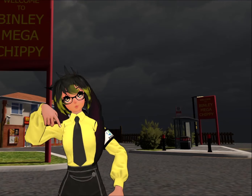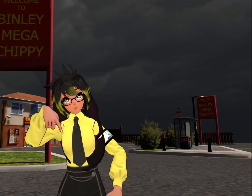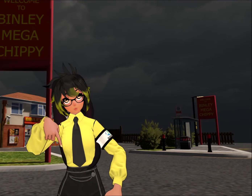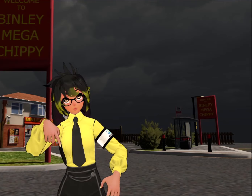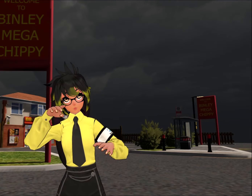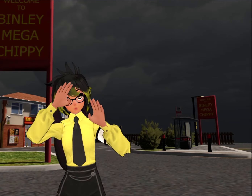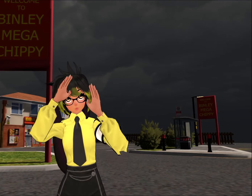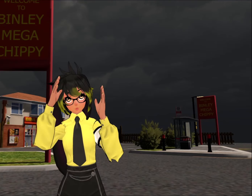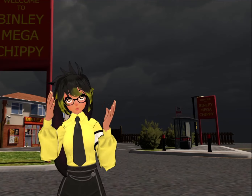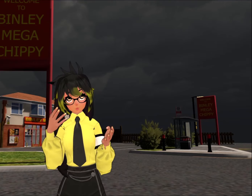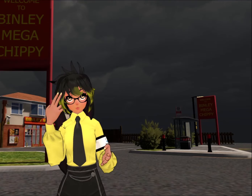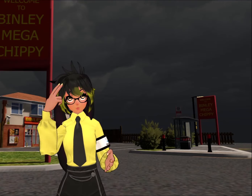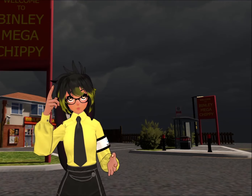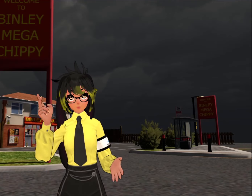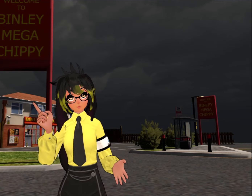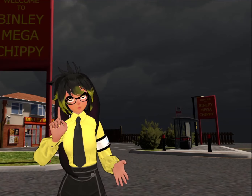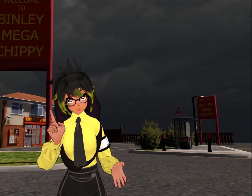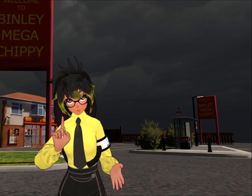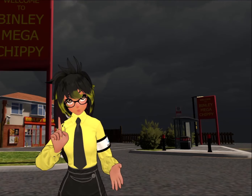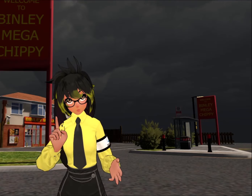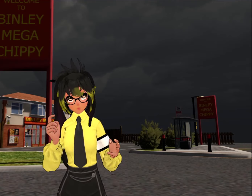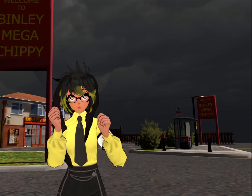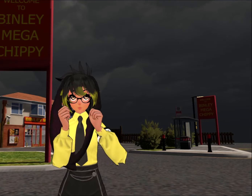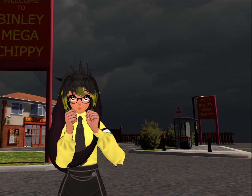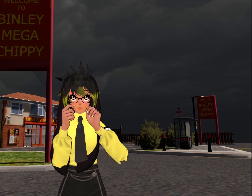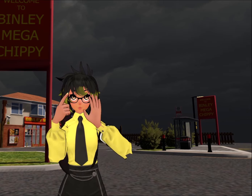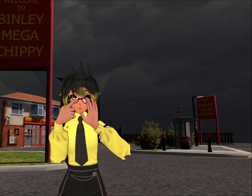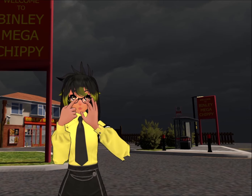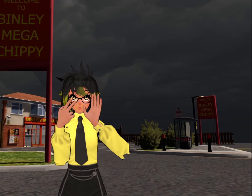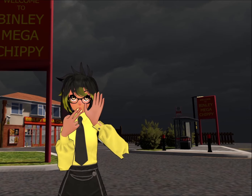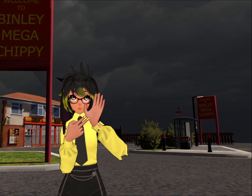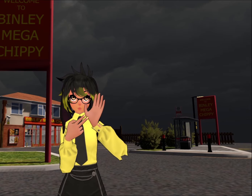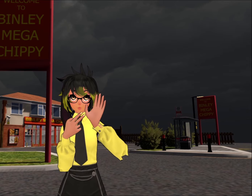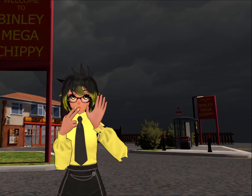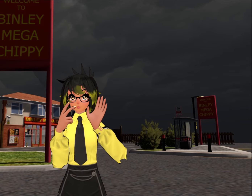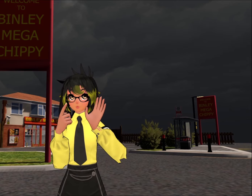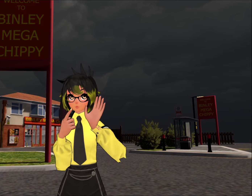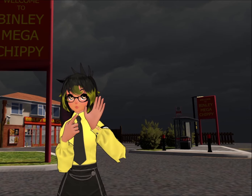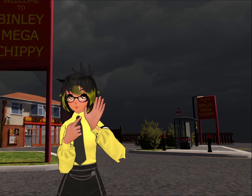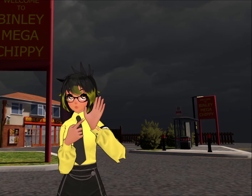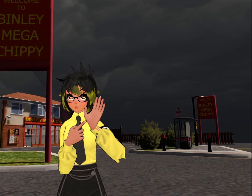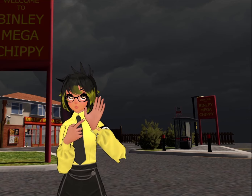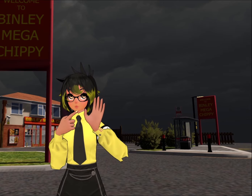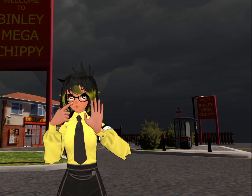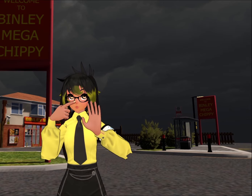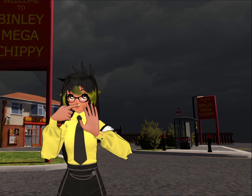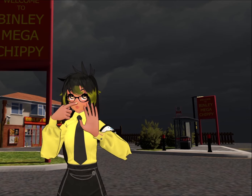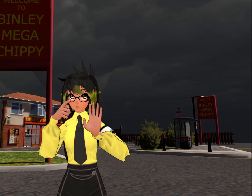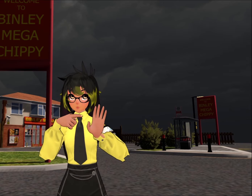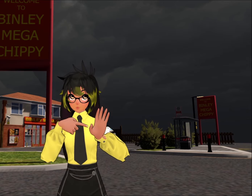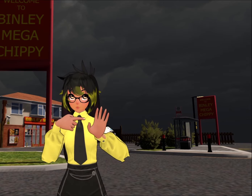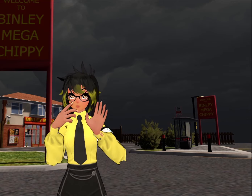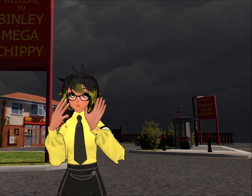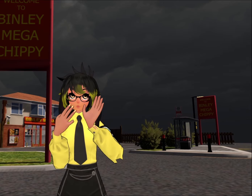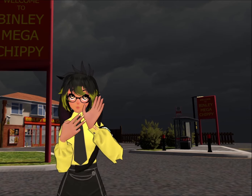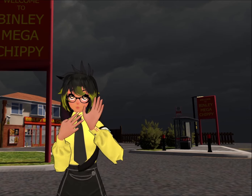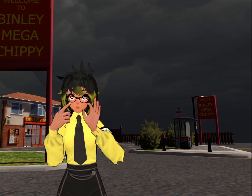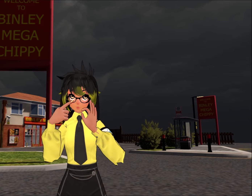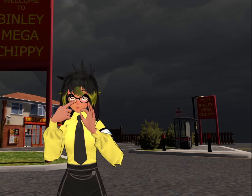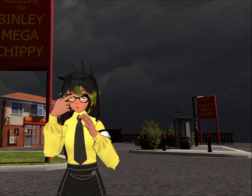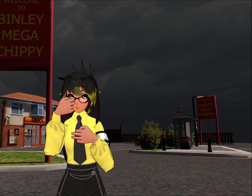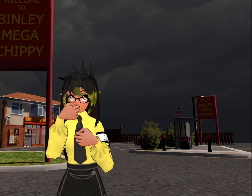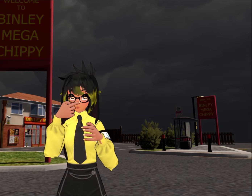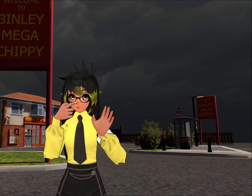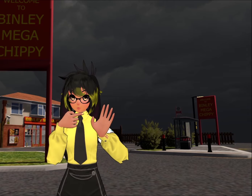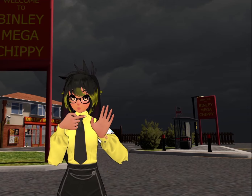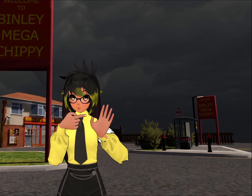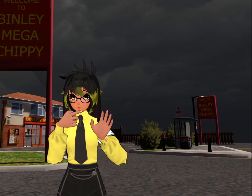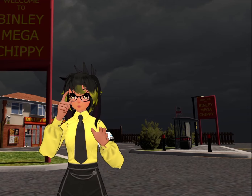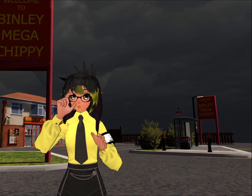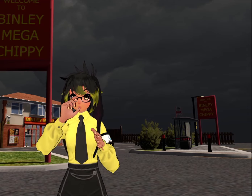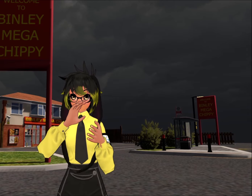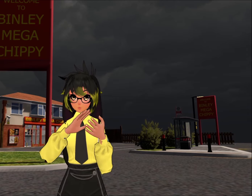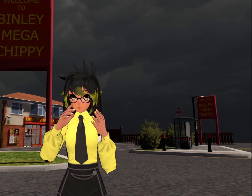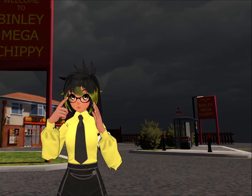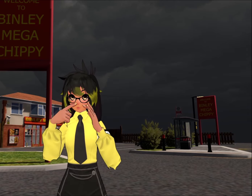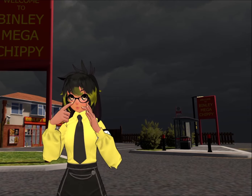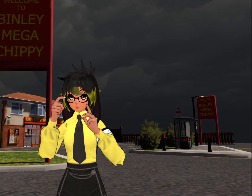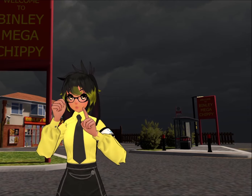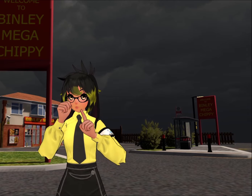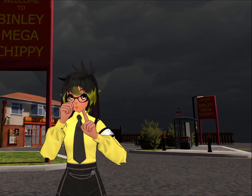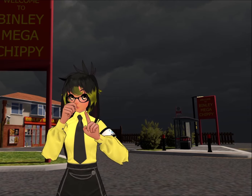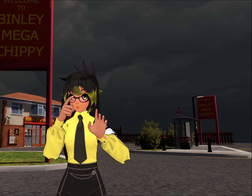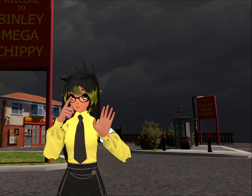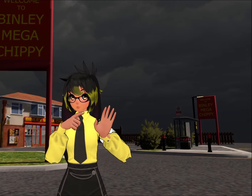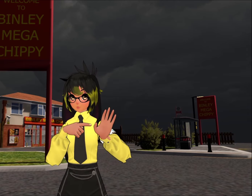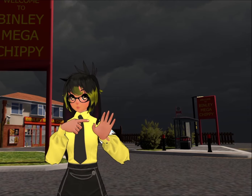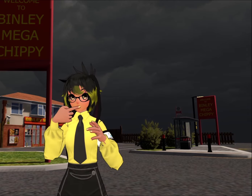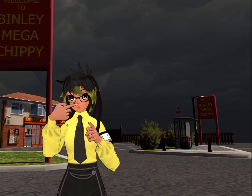This world is called "Binley Mega Chippy"